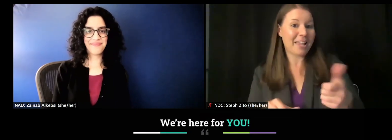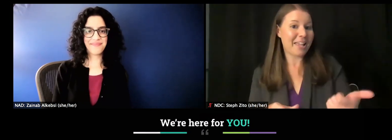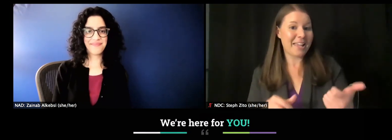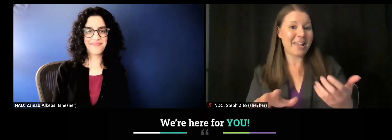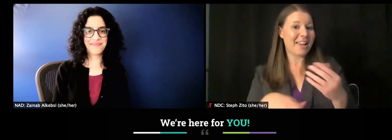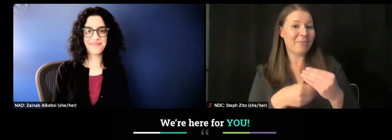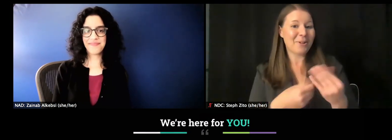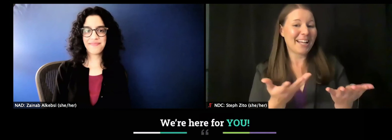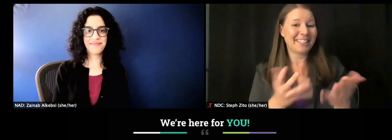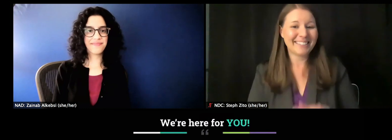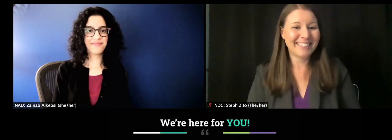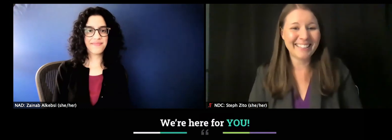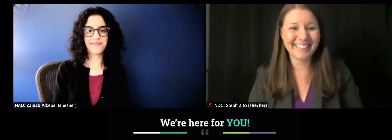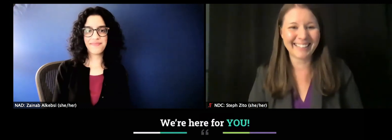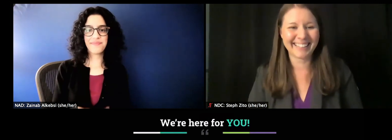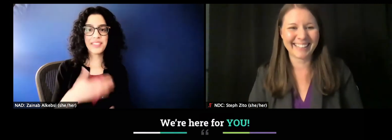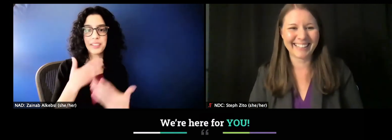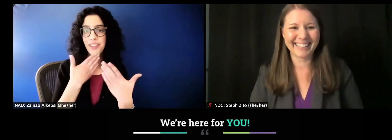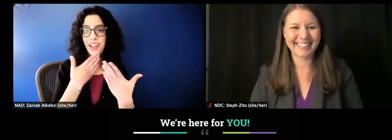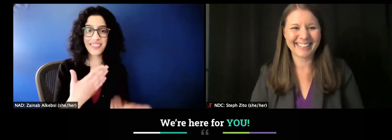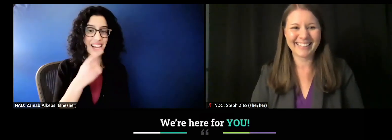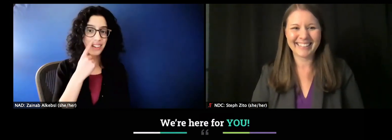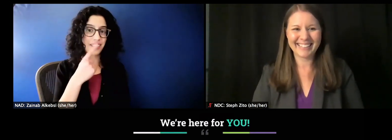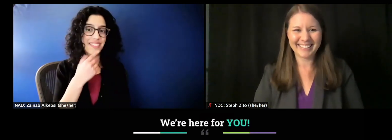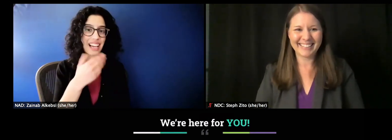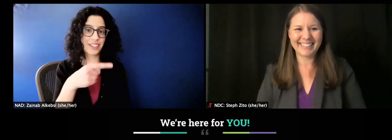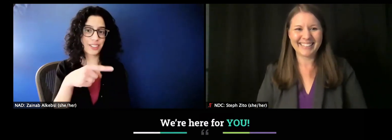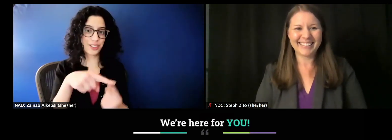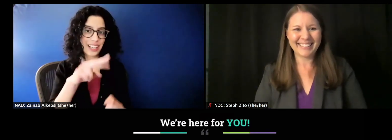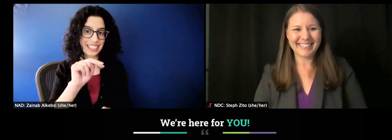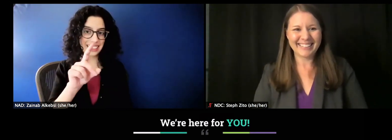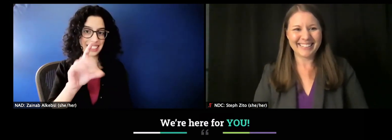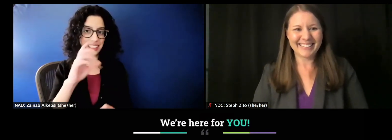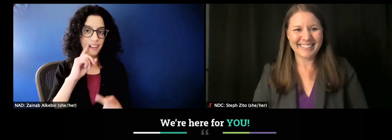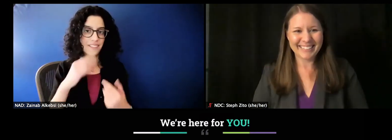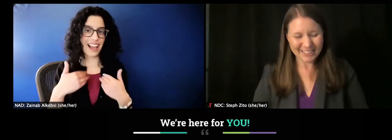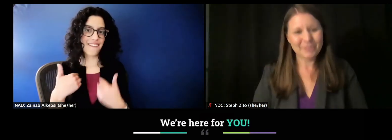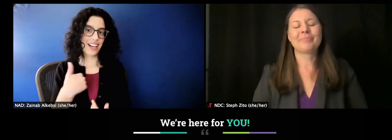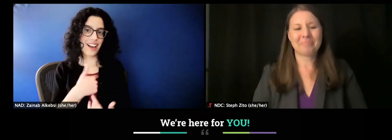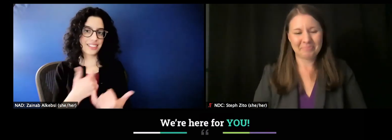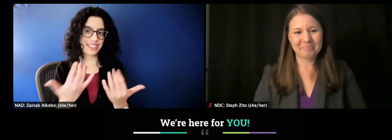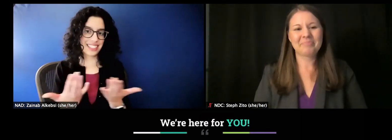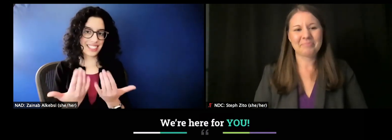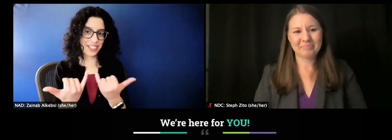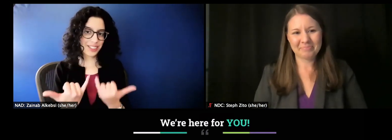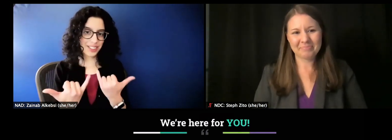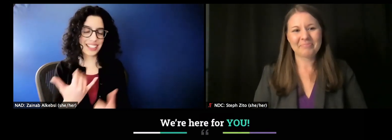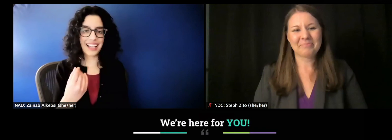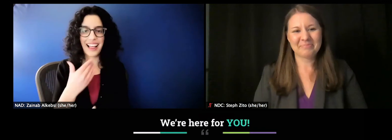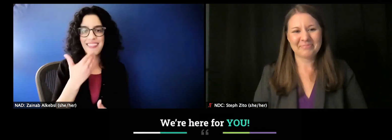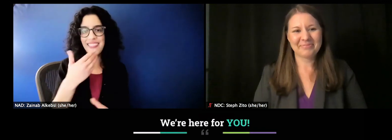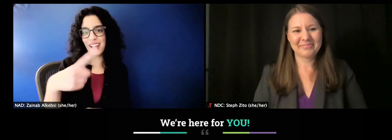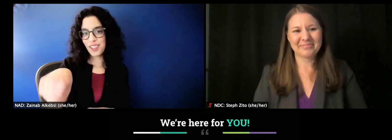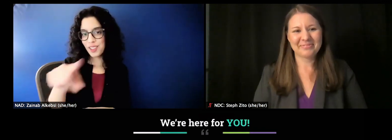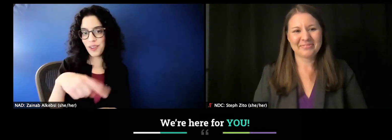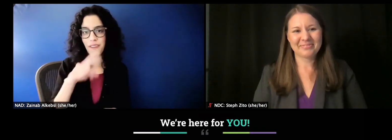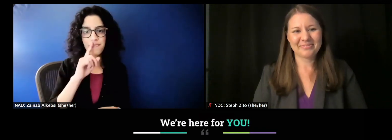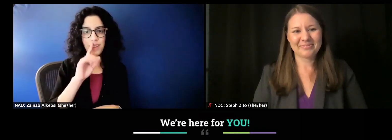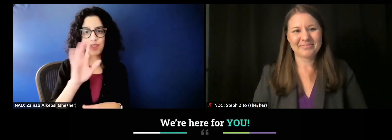Zainab, do you have anything to add? Just to add my gratitude and thank you for NDC for having me today, thank you for the audience